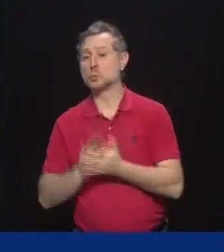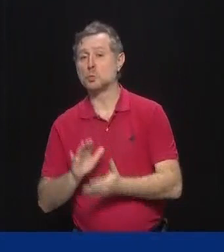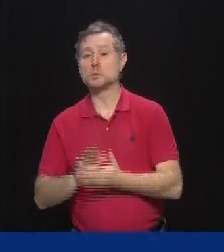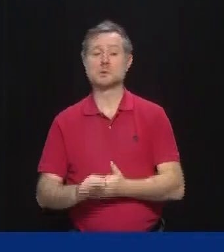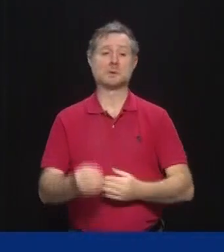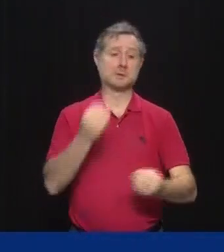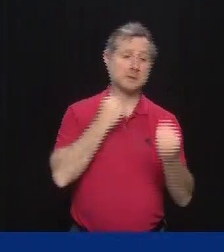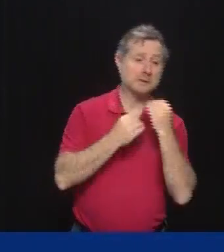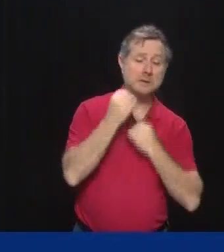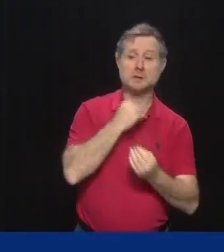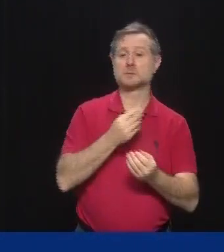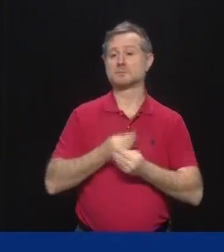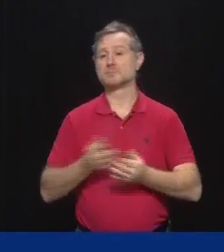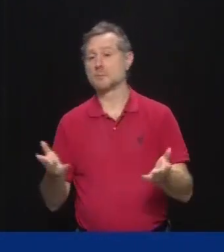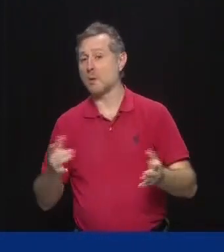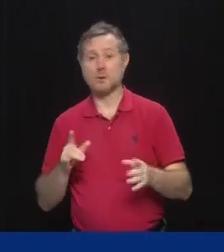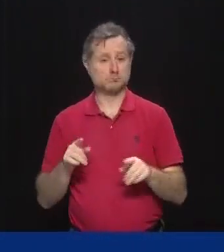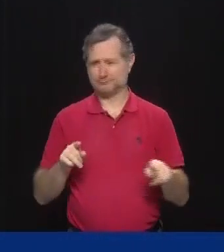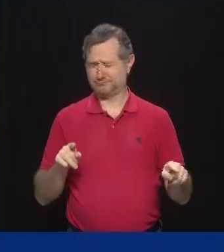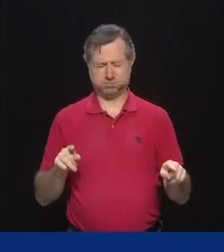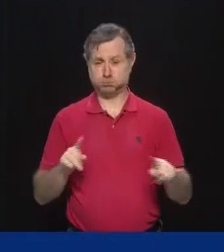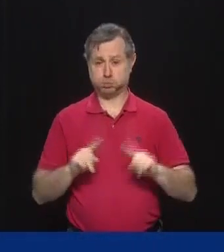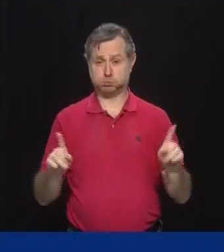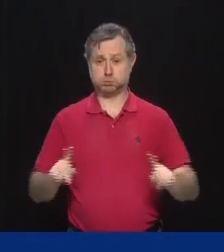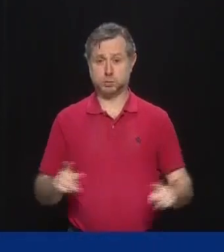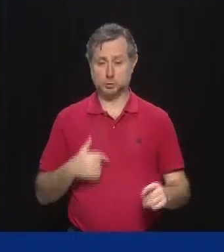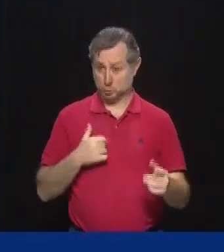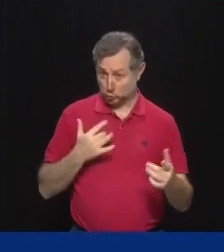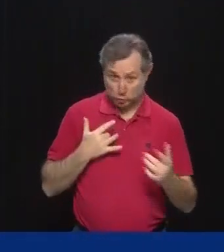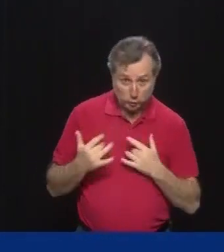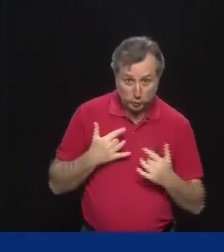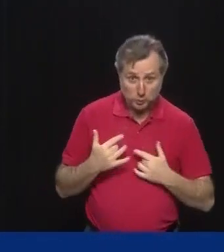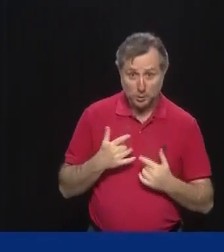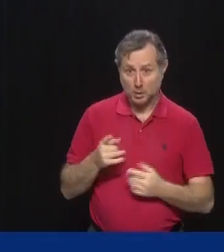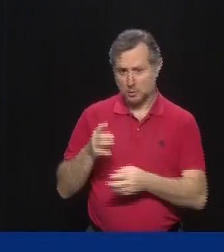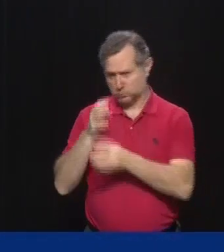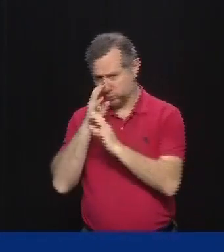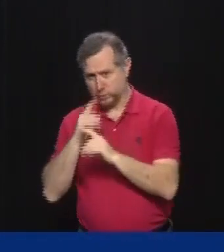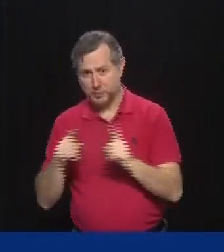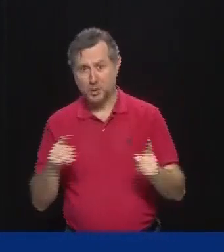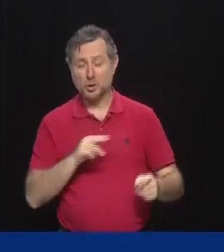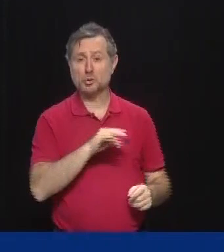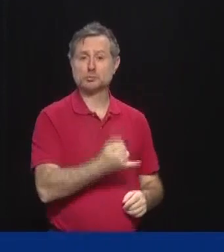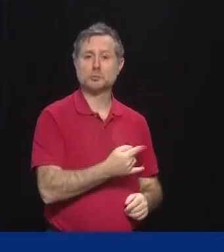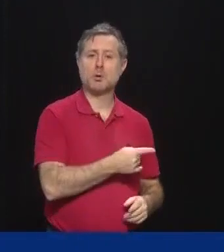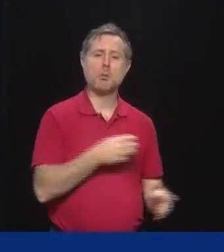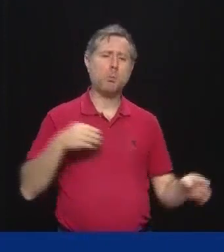REGULATION AND NEW JERSEY'S REGULATIONS WHEN IT COMES TO WORKERS, SCHOOL, DINING. DOES THAT CONCERN YOU THAT